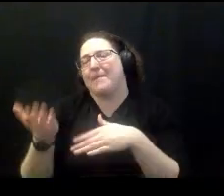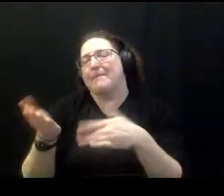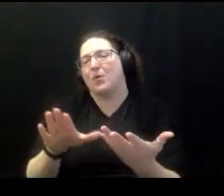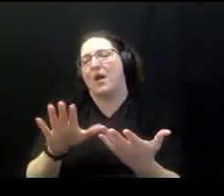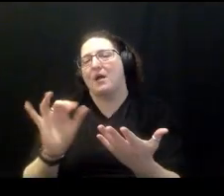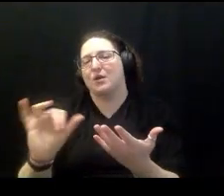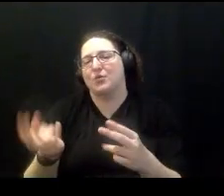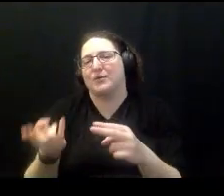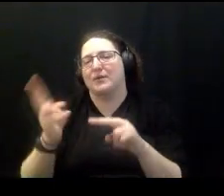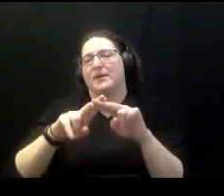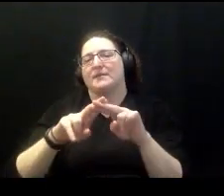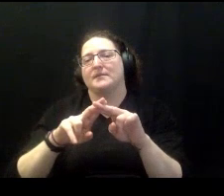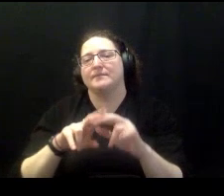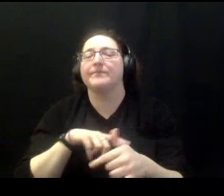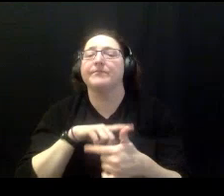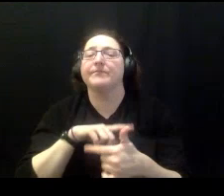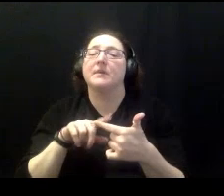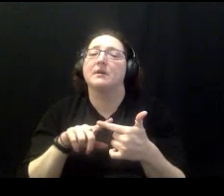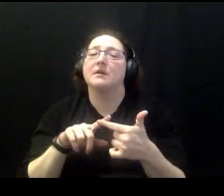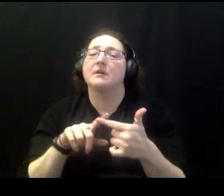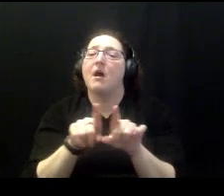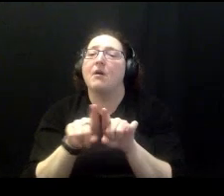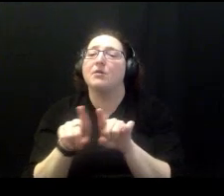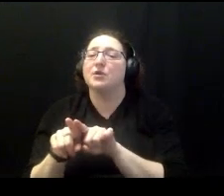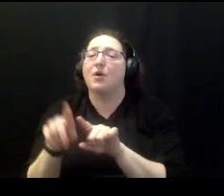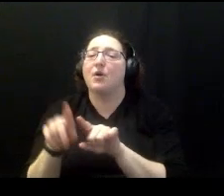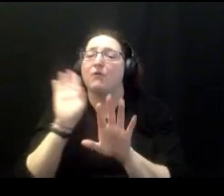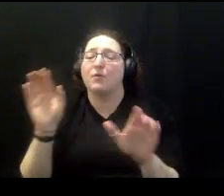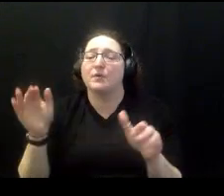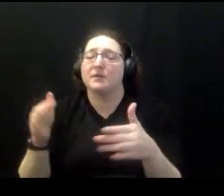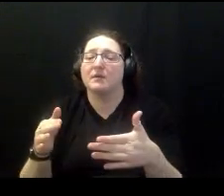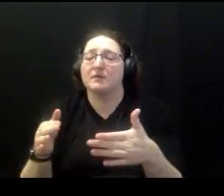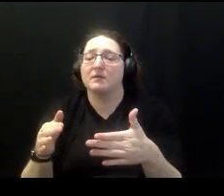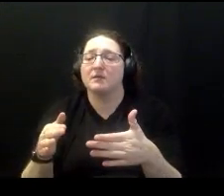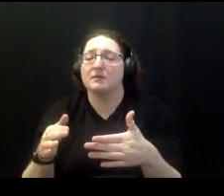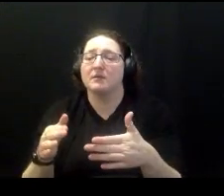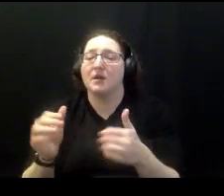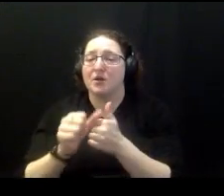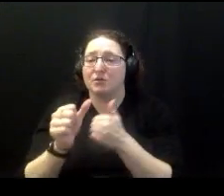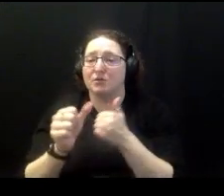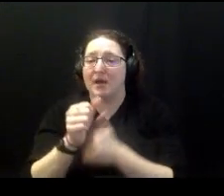We will also examine the potential of these threats and hazards to compromise healthcare